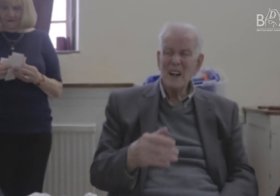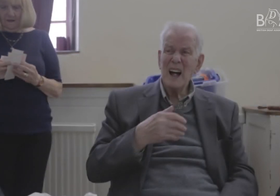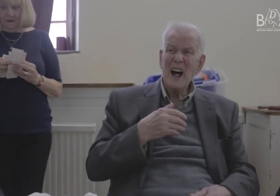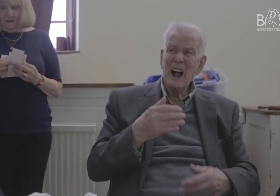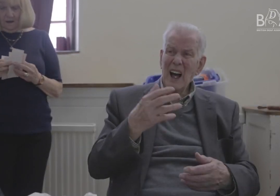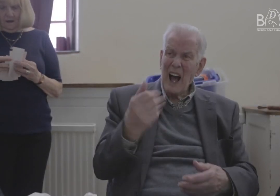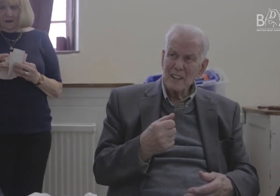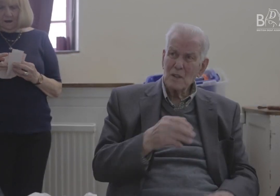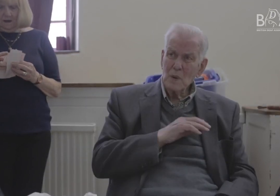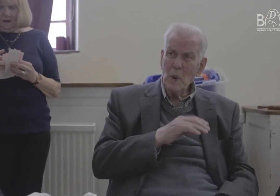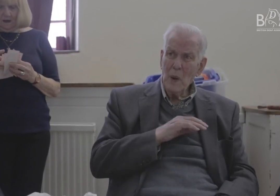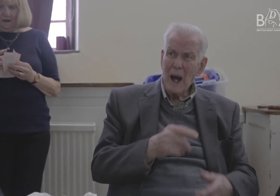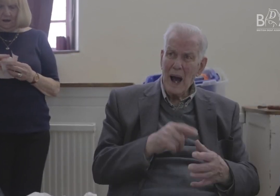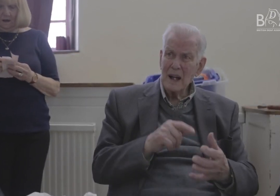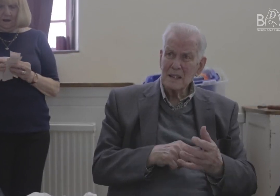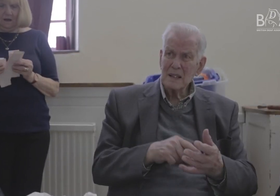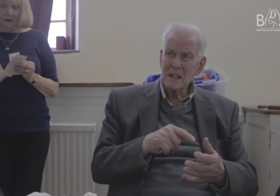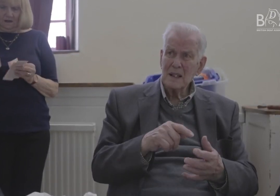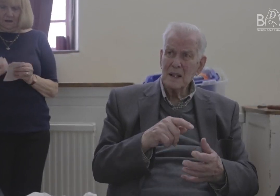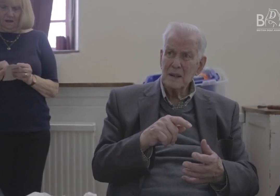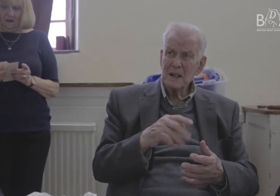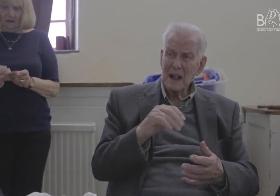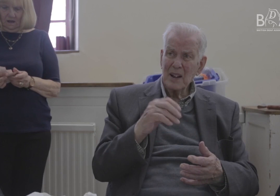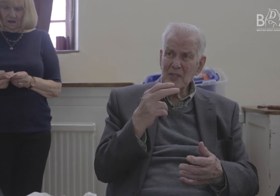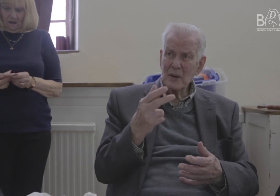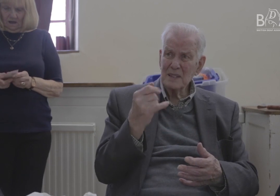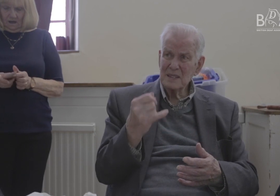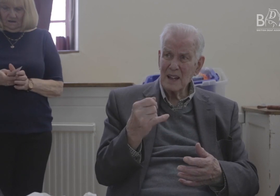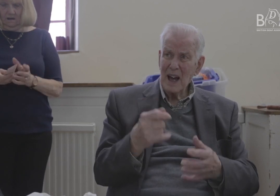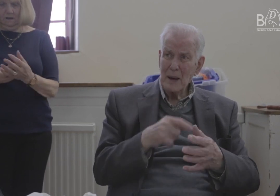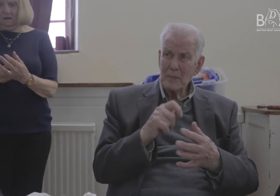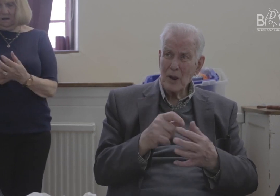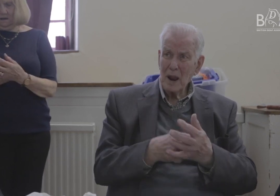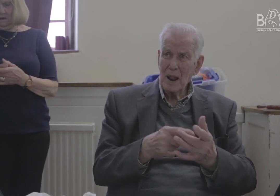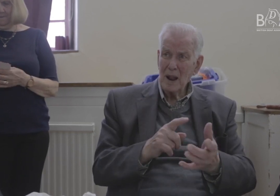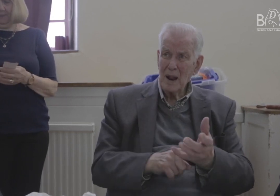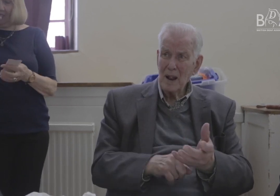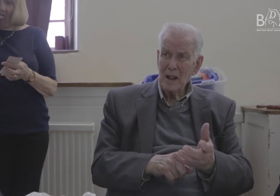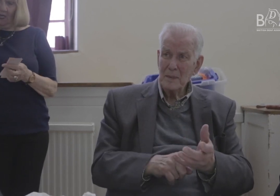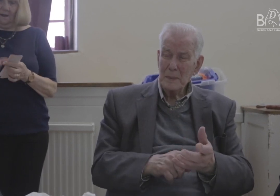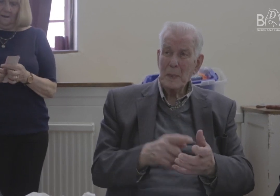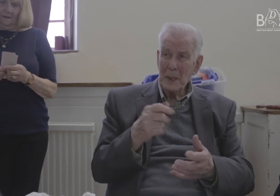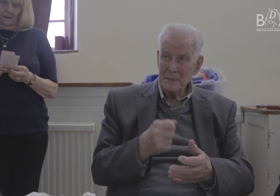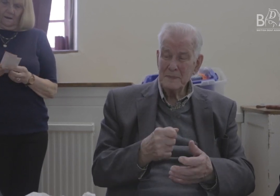I learnt sign language at school in April 1936